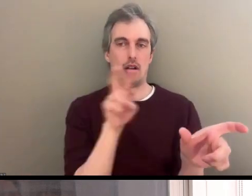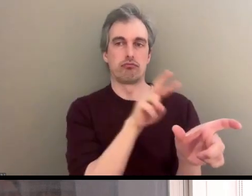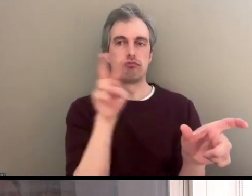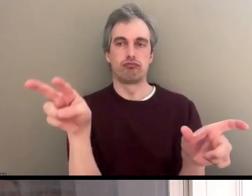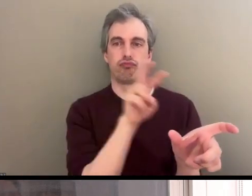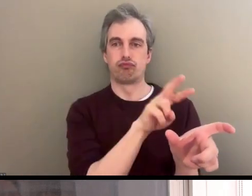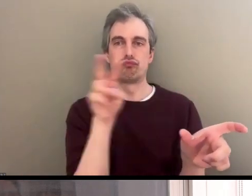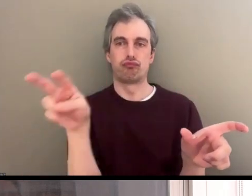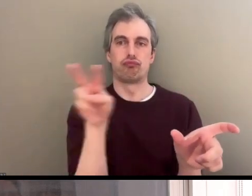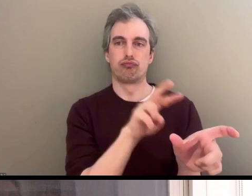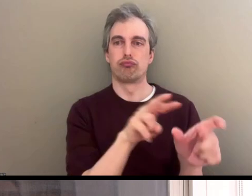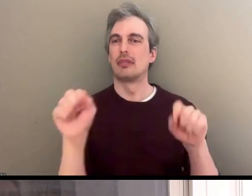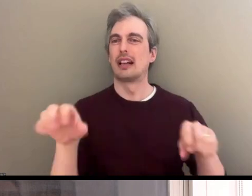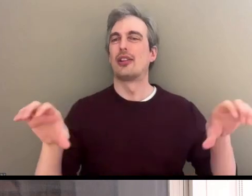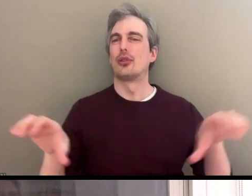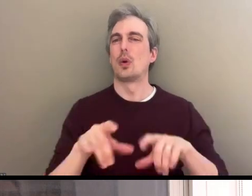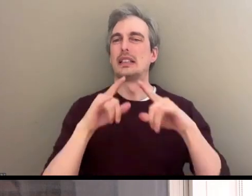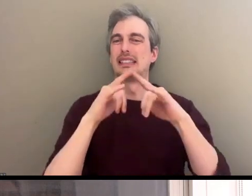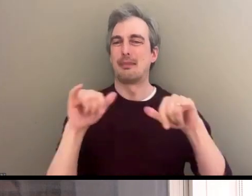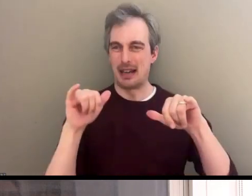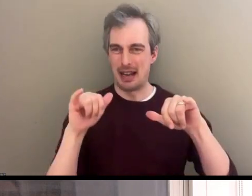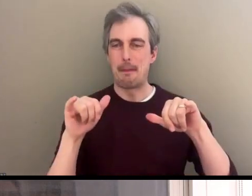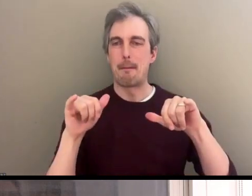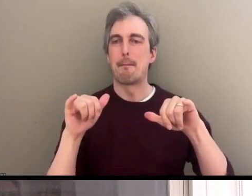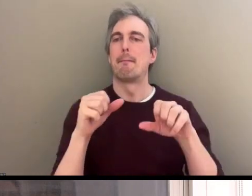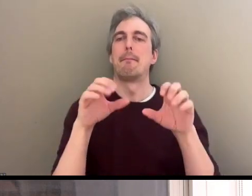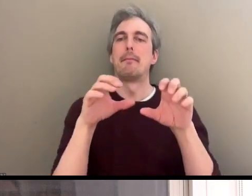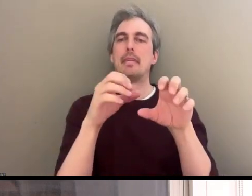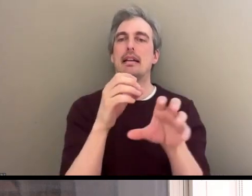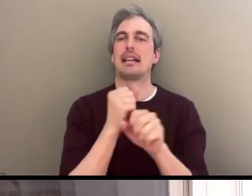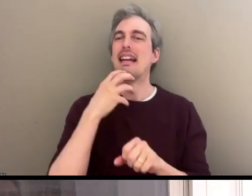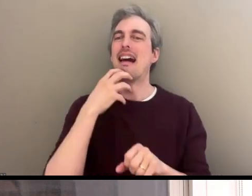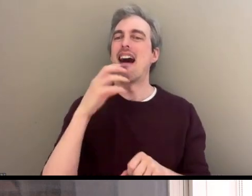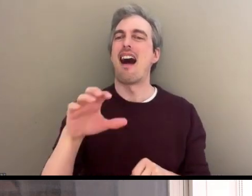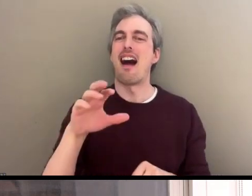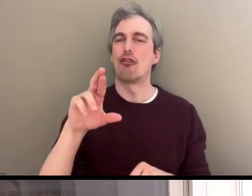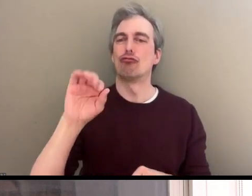same time and they get hot refreshing and reloading so everything is integrated.